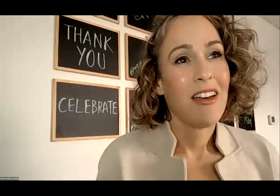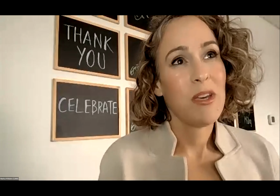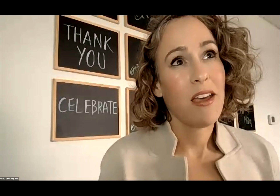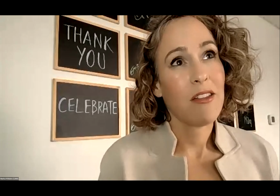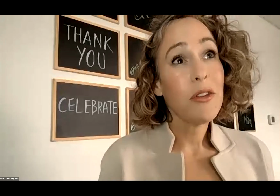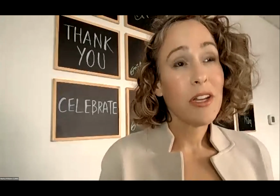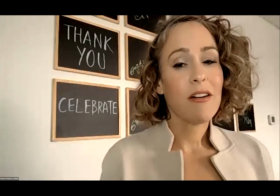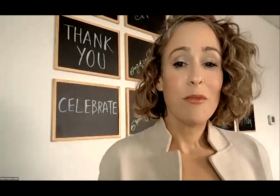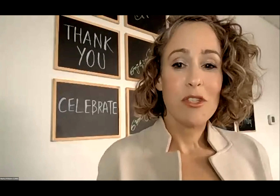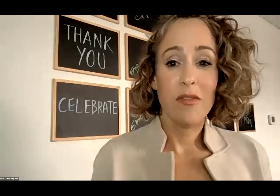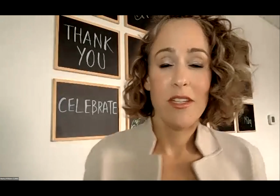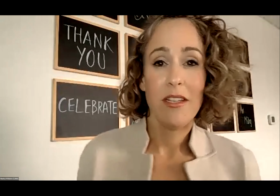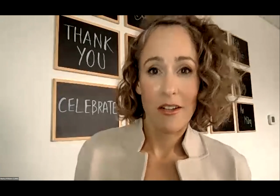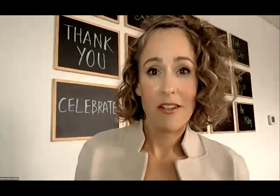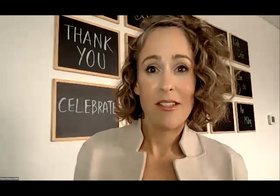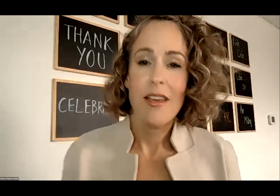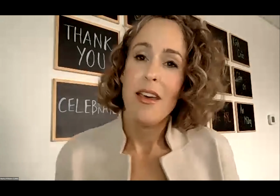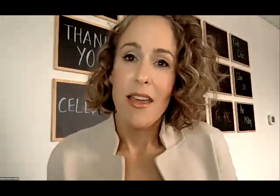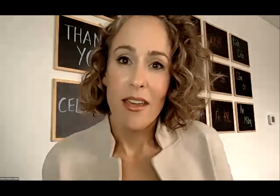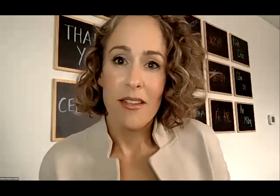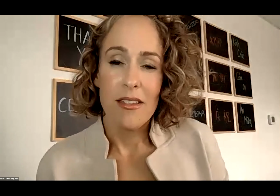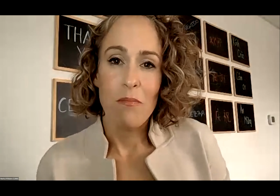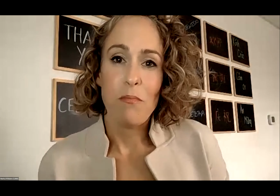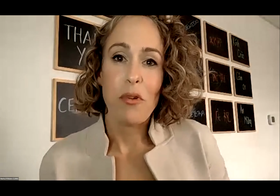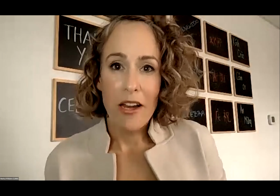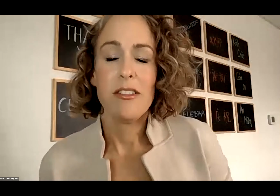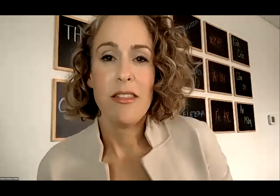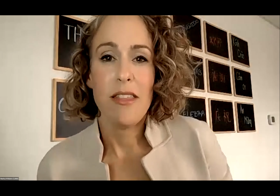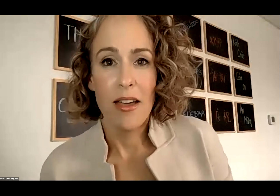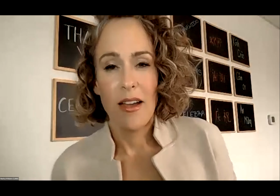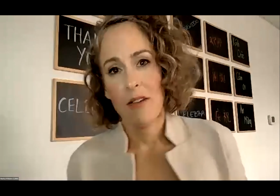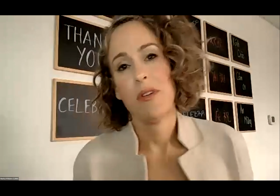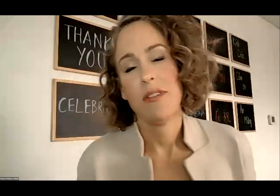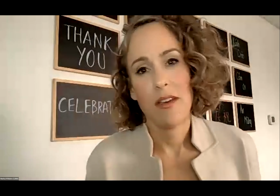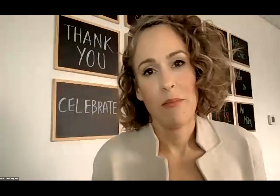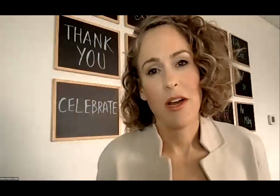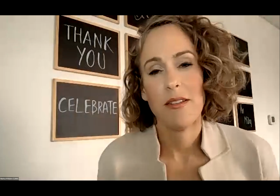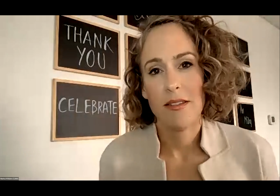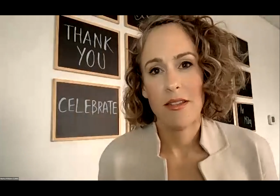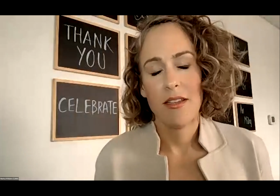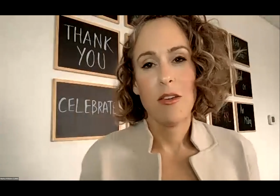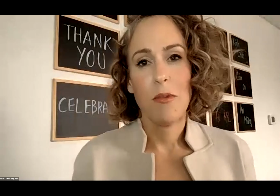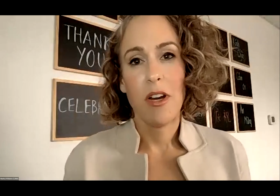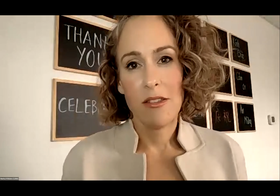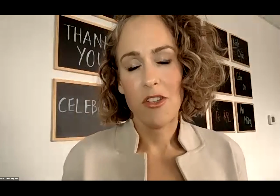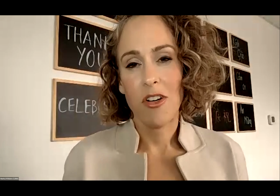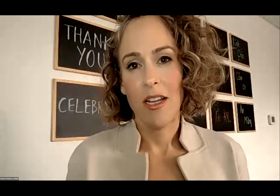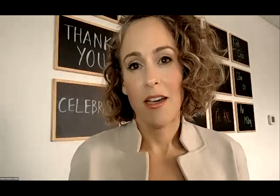I've been at LUNA almost 15 years. And prior to that, I was a practicing human rights attorney